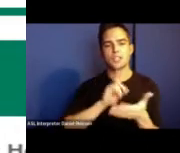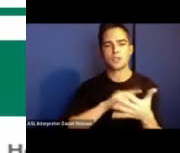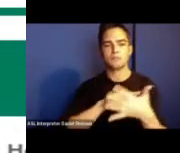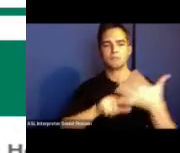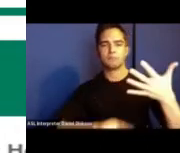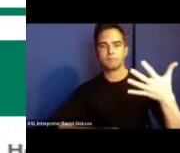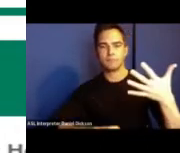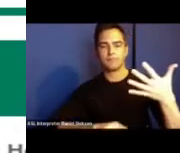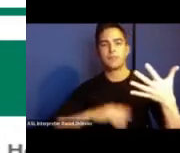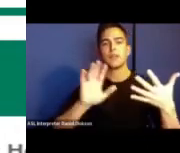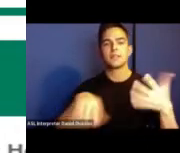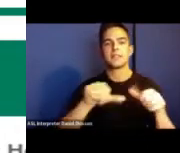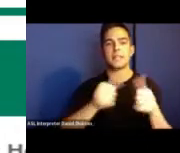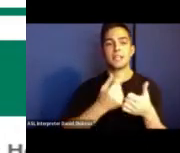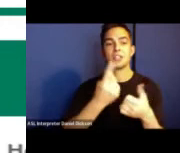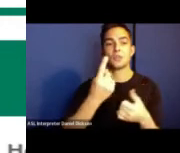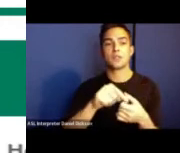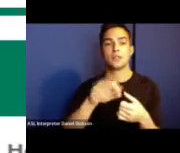FSA agency one. So next slide, please.